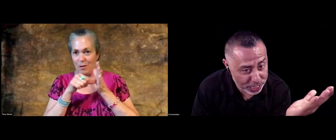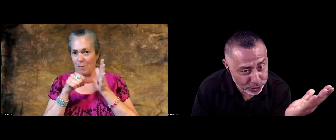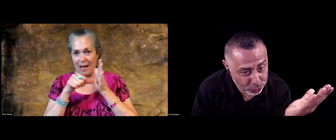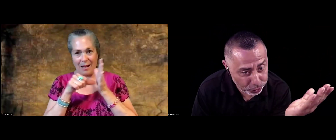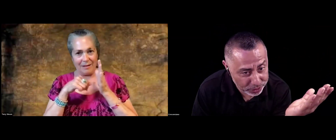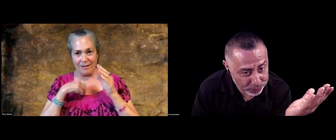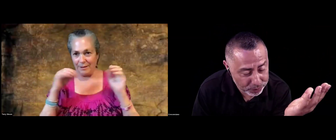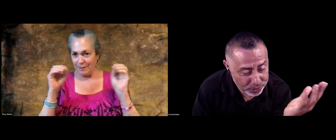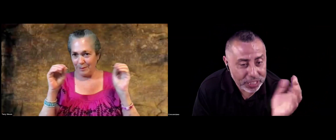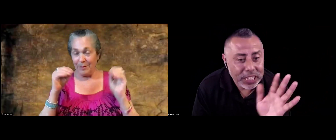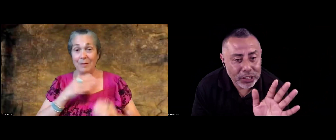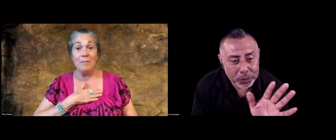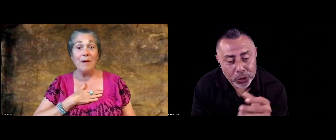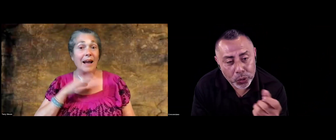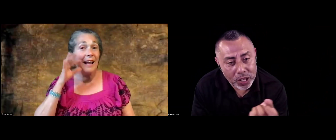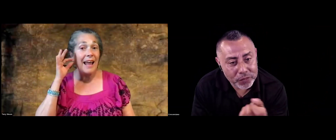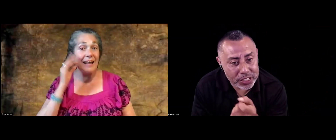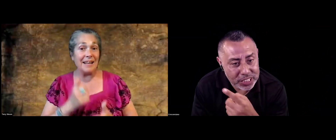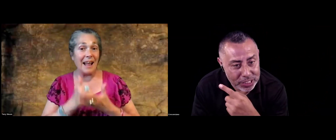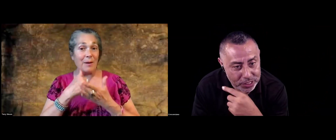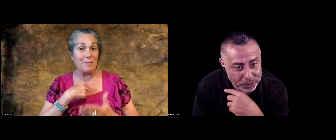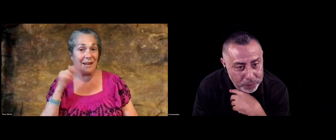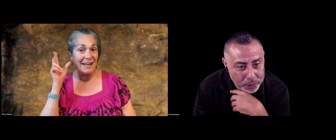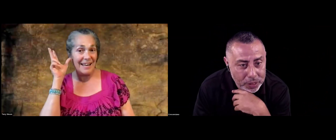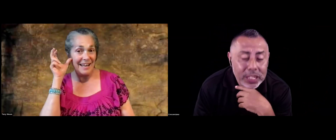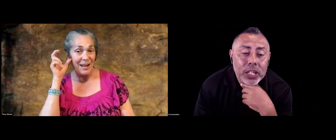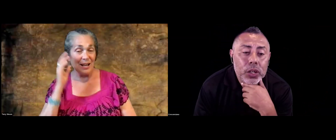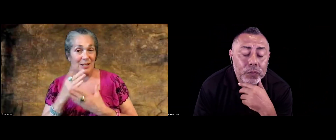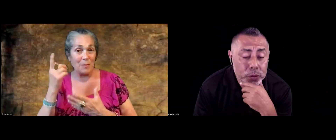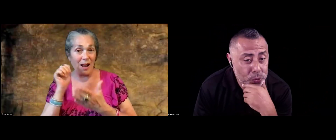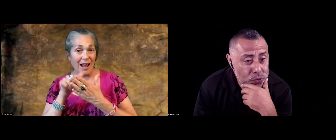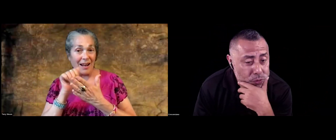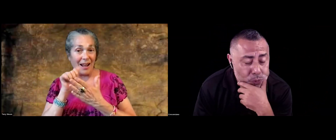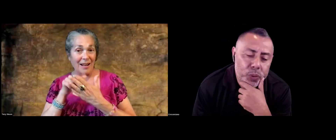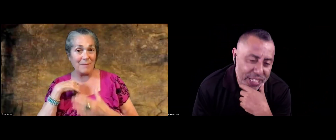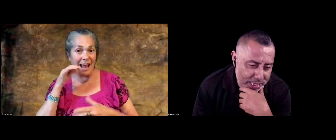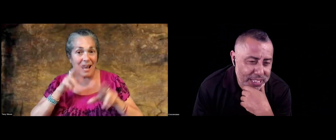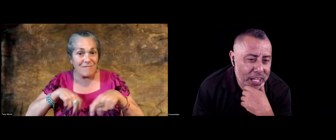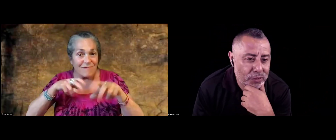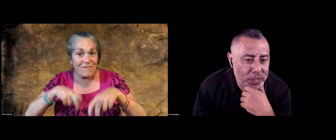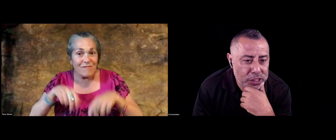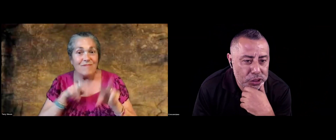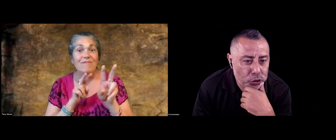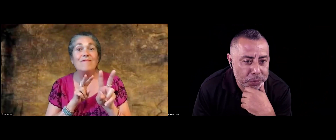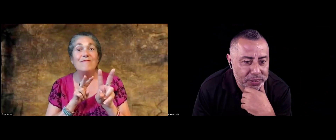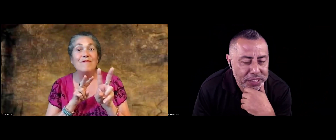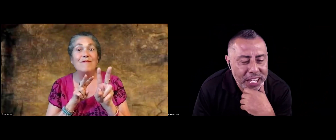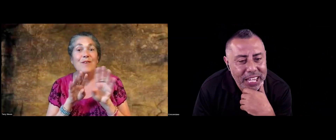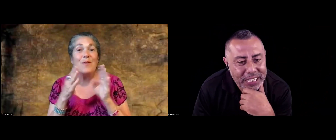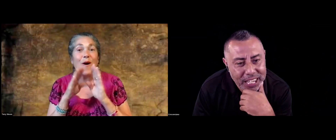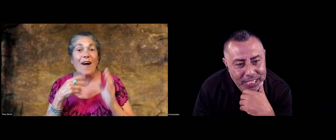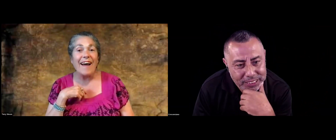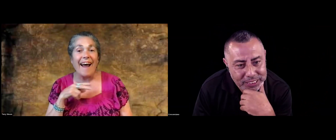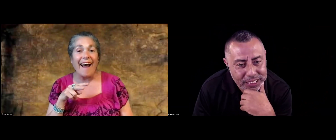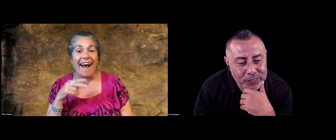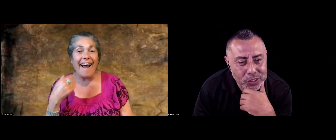And I know to answer the doorbell. Now I'm gonna go off on a tangent. For those, well, when I didn't have a flashing doorbell, I had a cat.